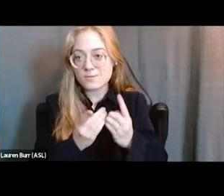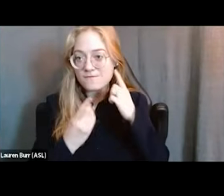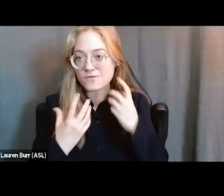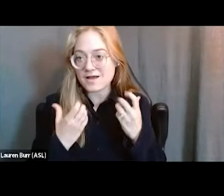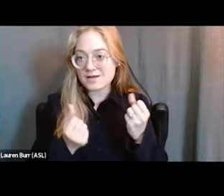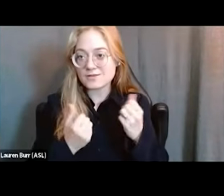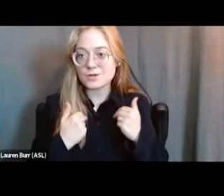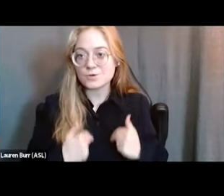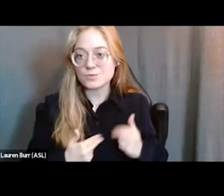Next slide.